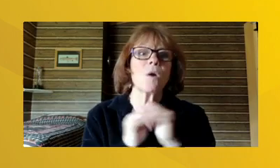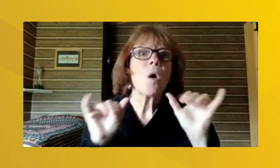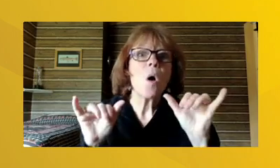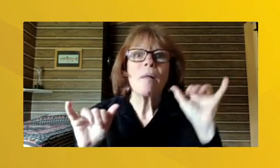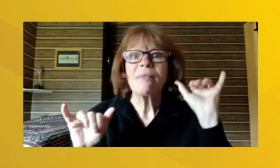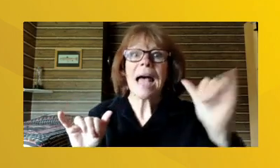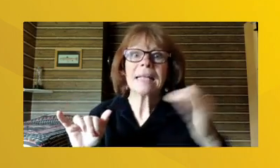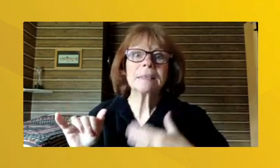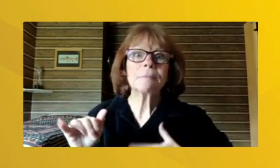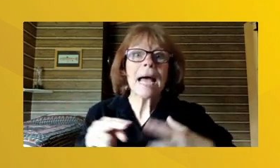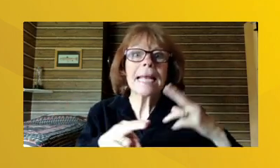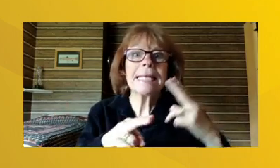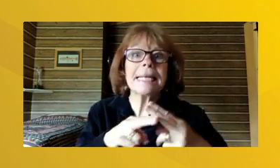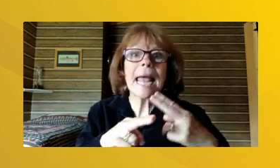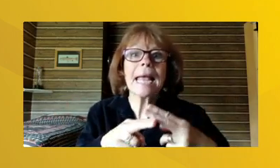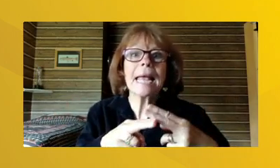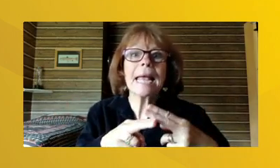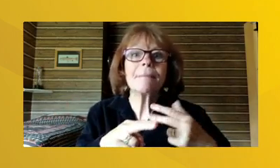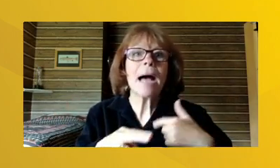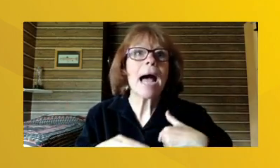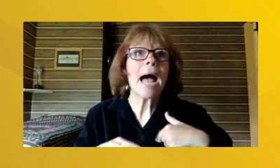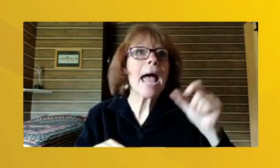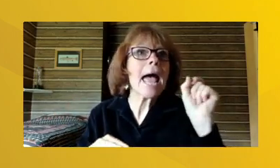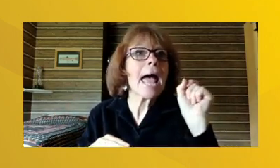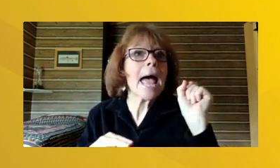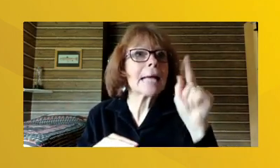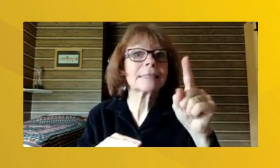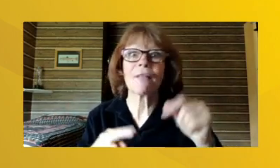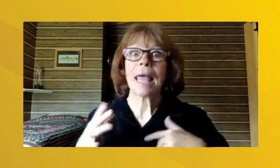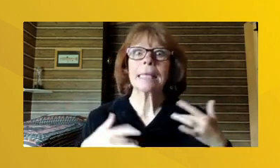And I asked that question' and they get really excited about that."